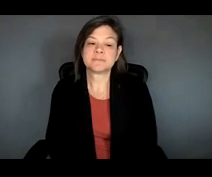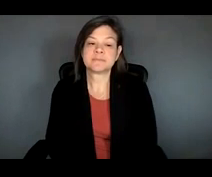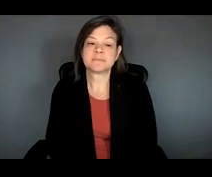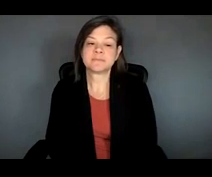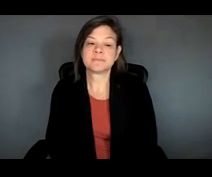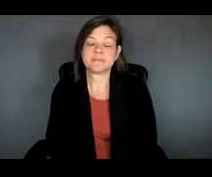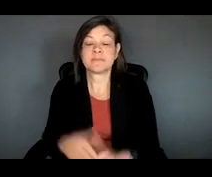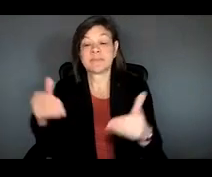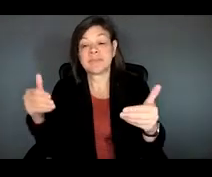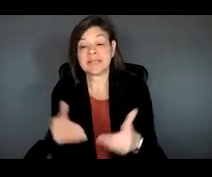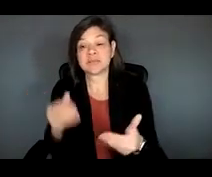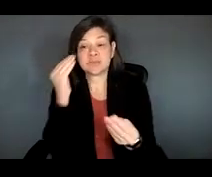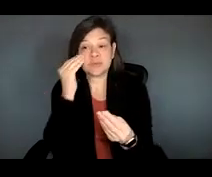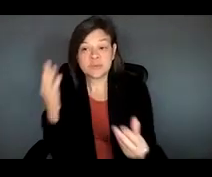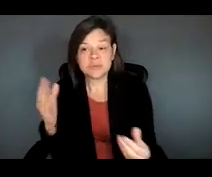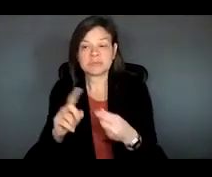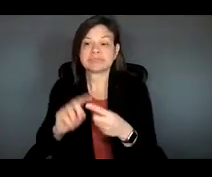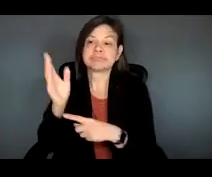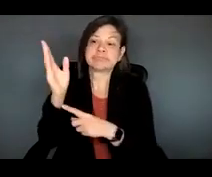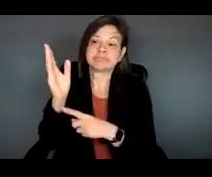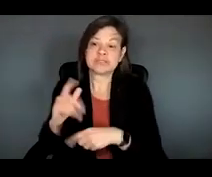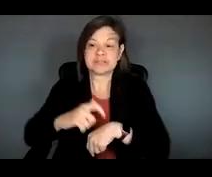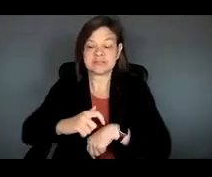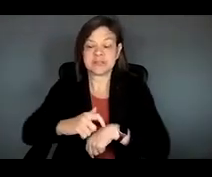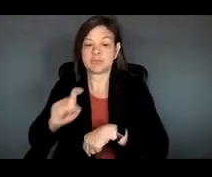information and the presentation time should be minimal.